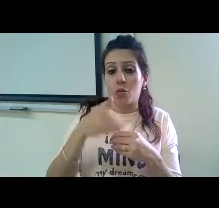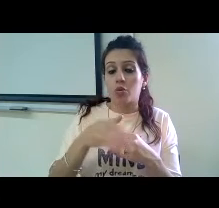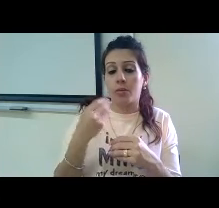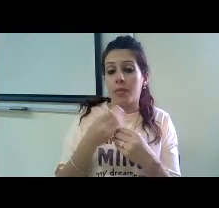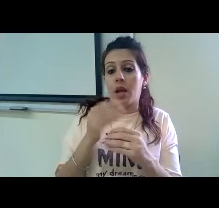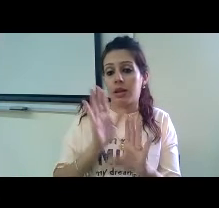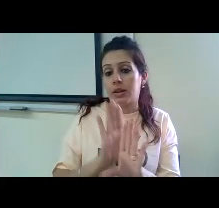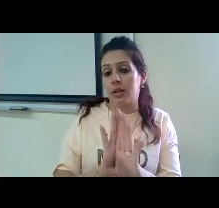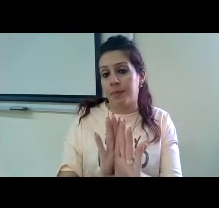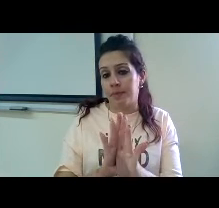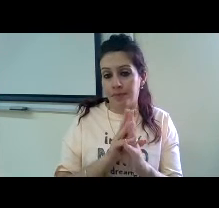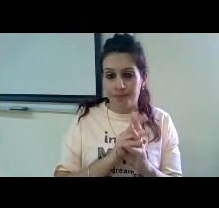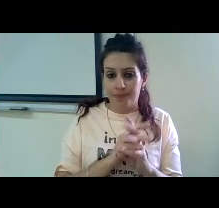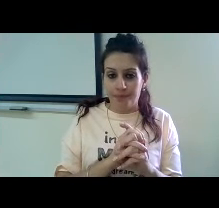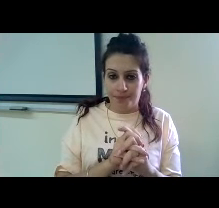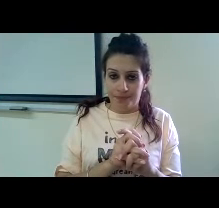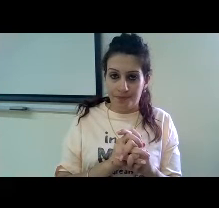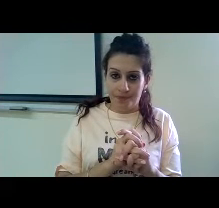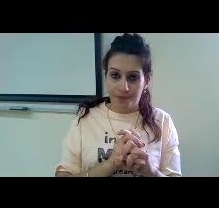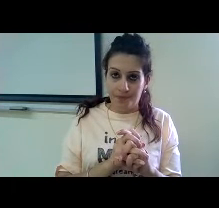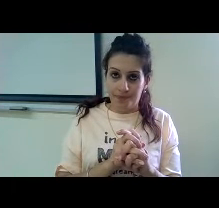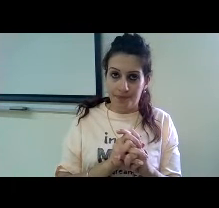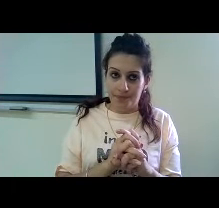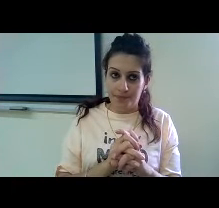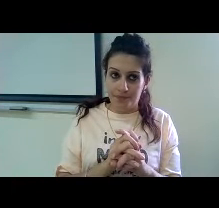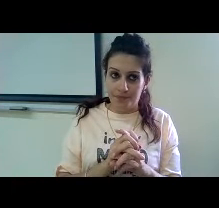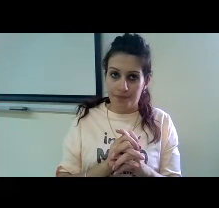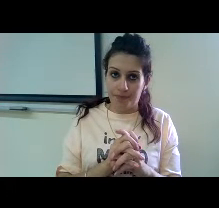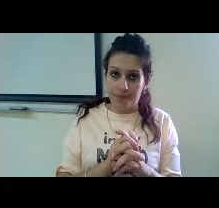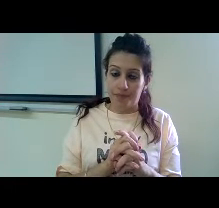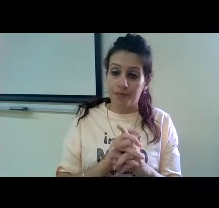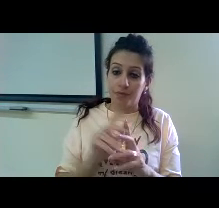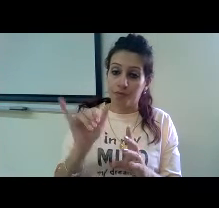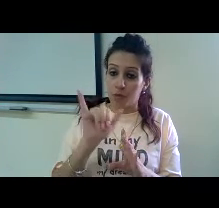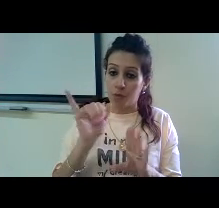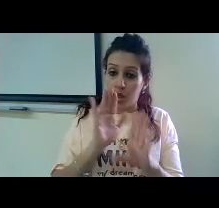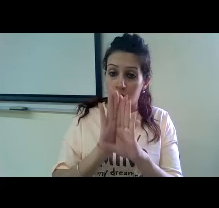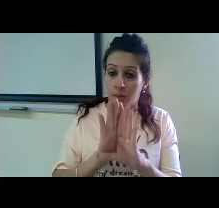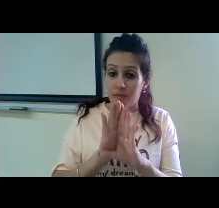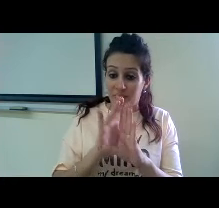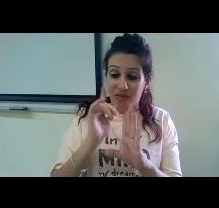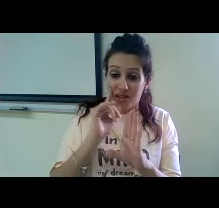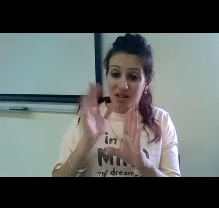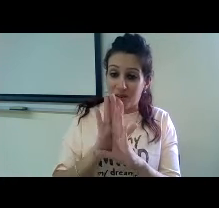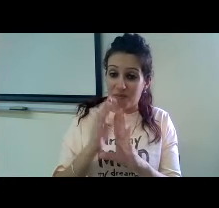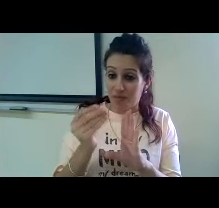different linguistic backgrounds, different socioeconomic background. Also, for the school leader,